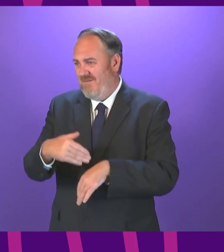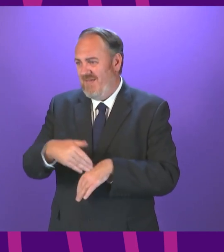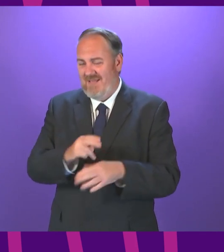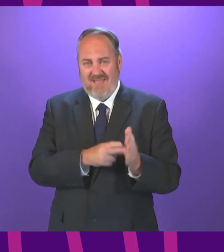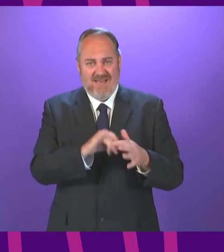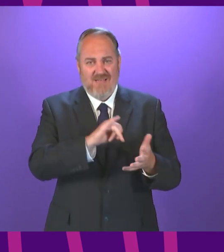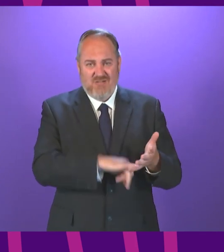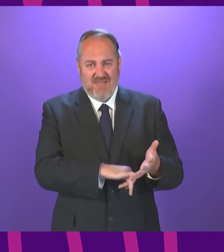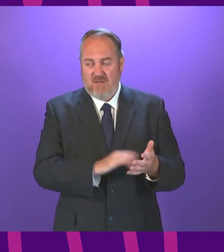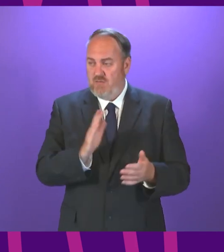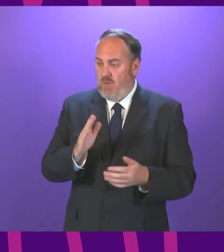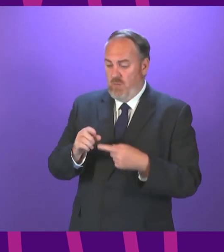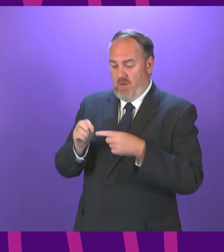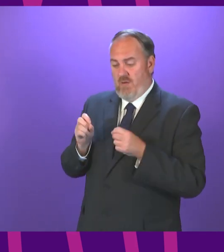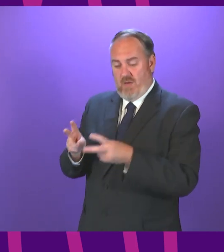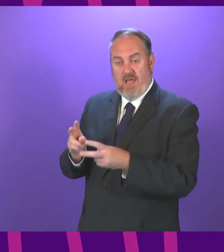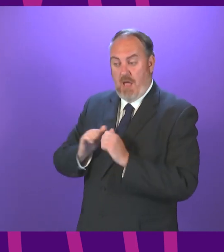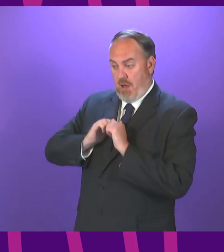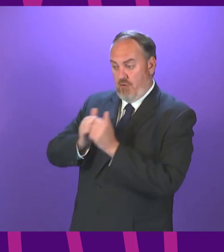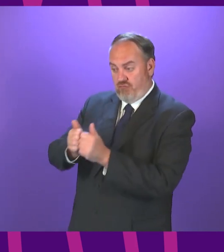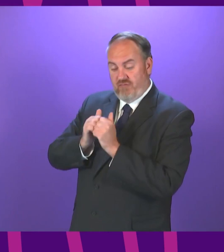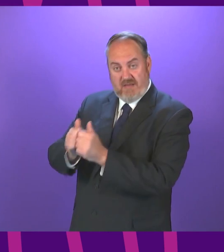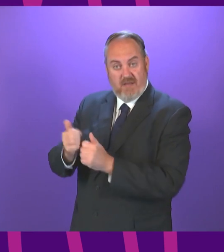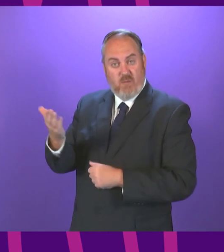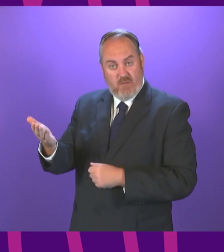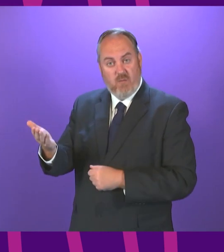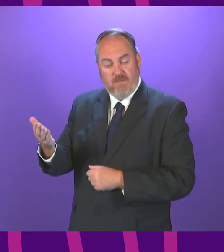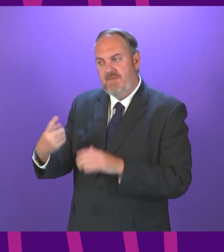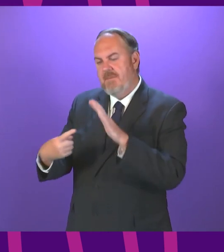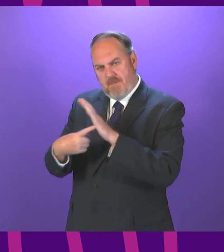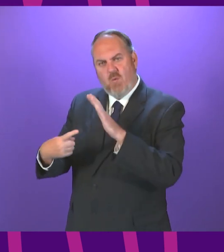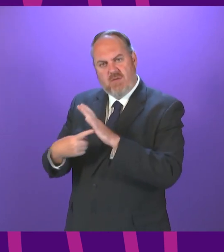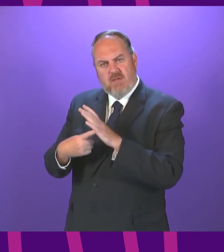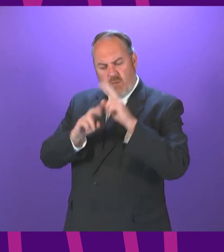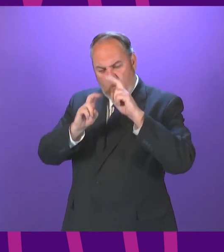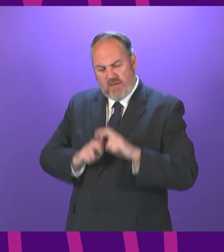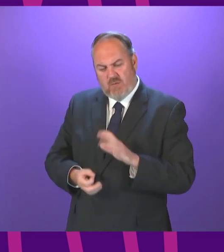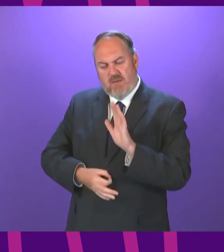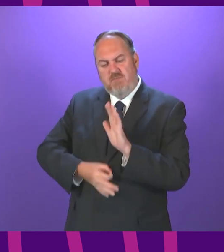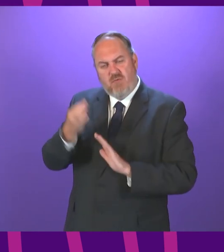I agree with the member about the need for urgency in long Covid services. However, I find that